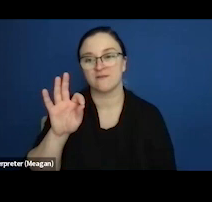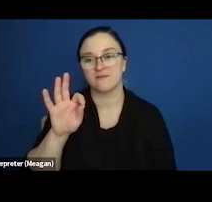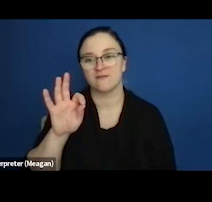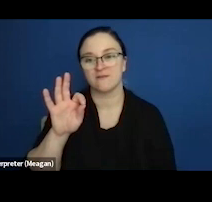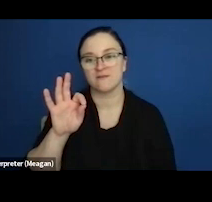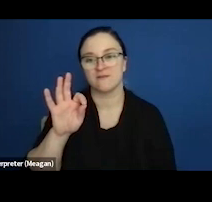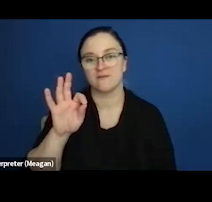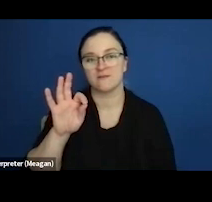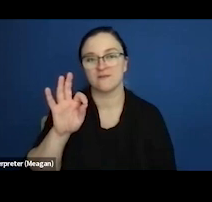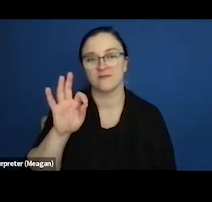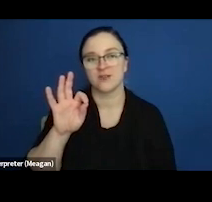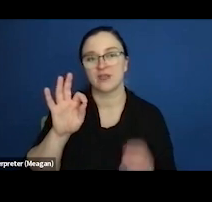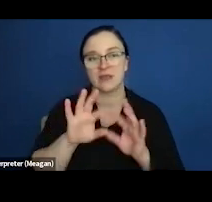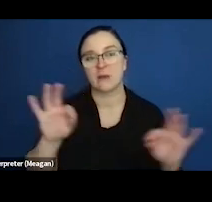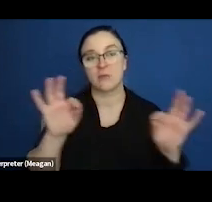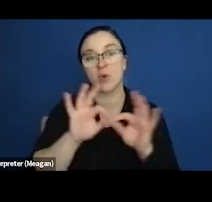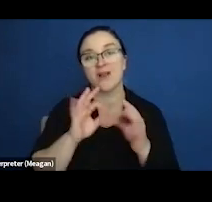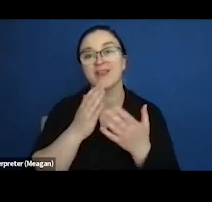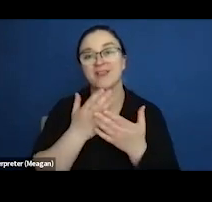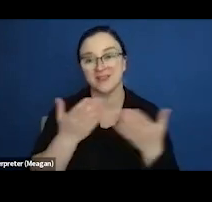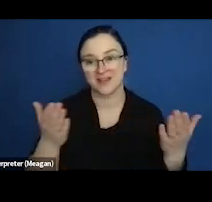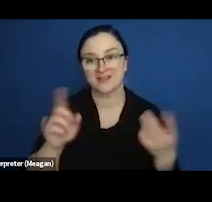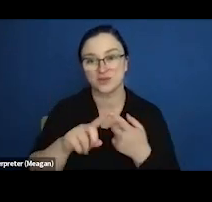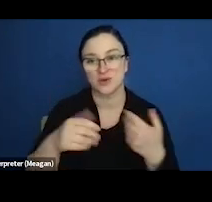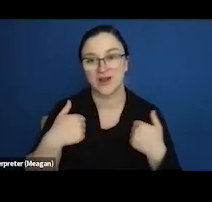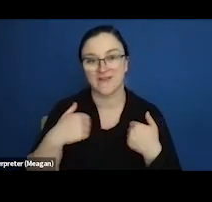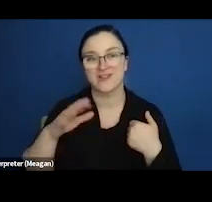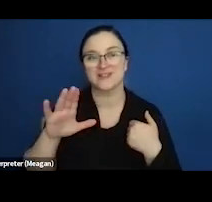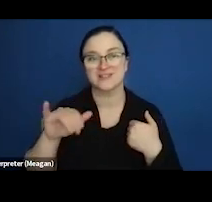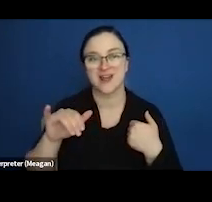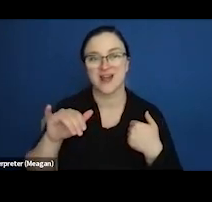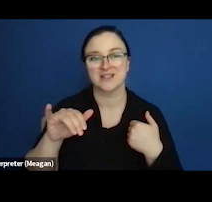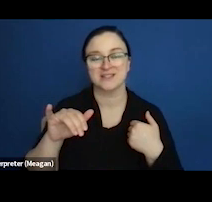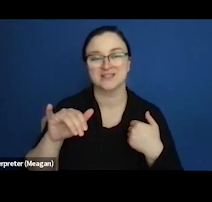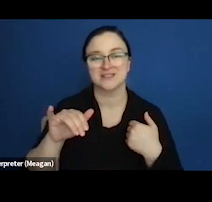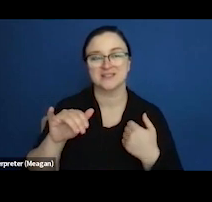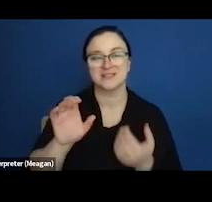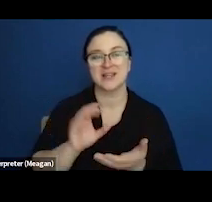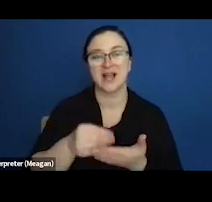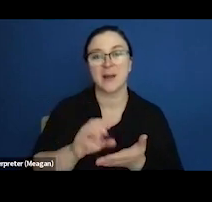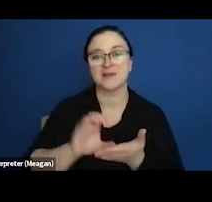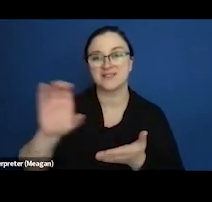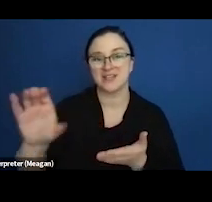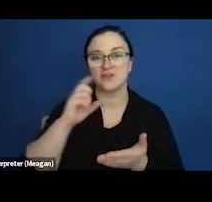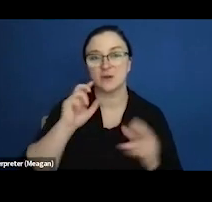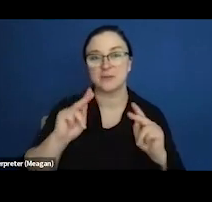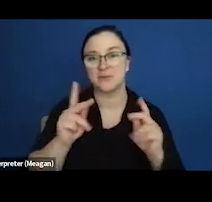To ensure to have is the conversation of people with expertise. Many of us here on the call today